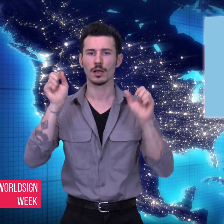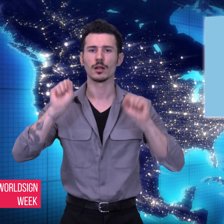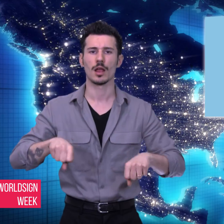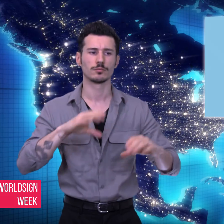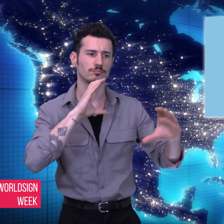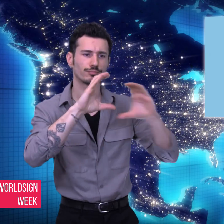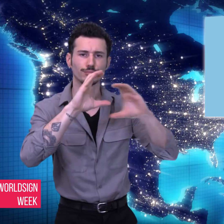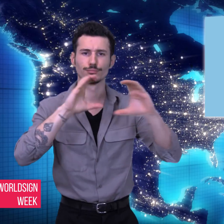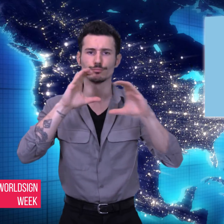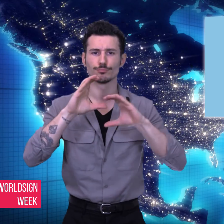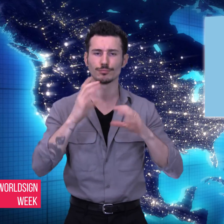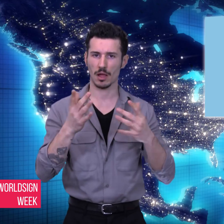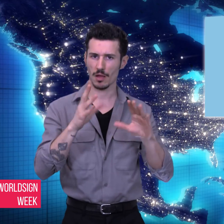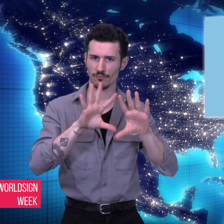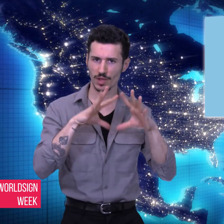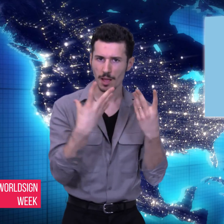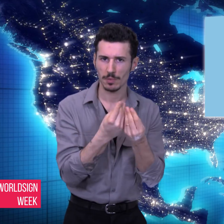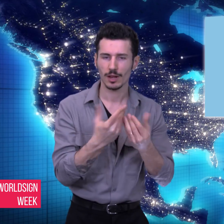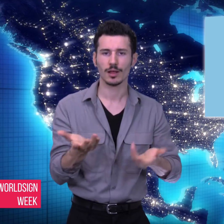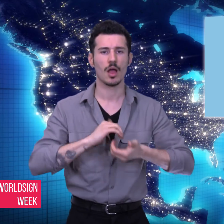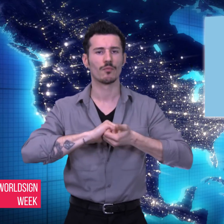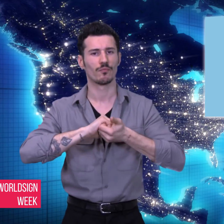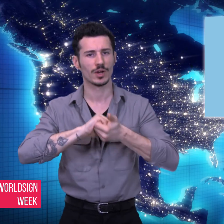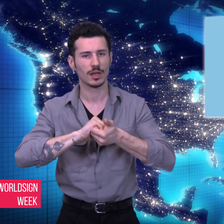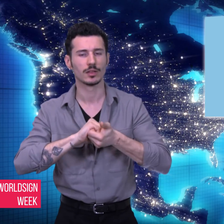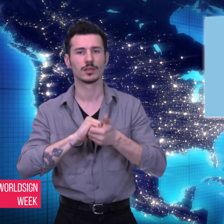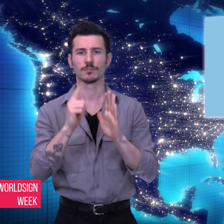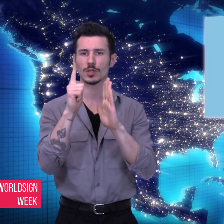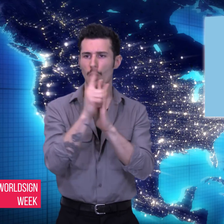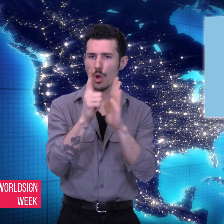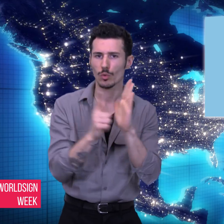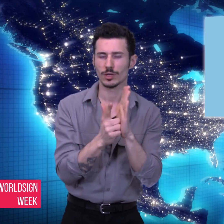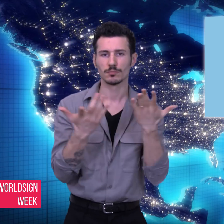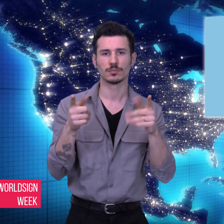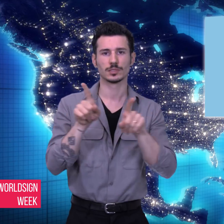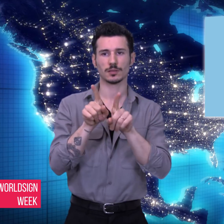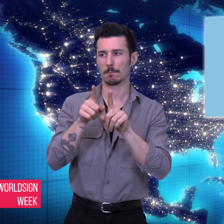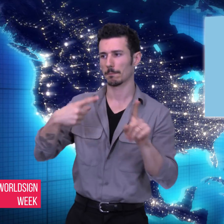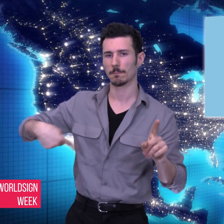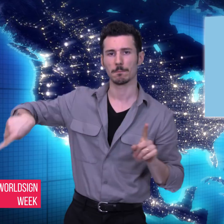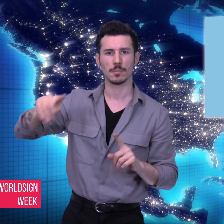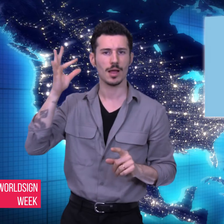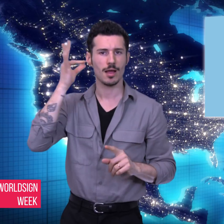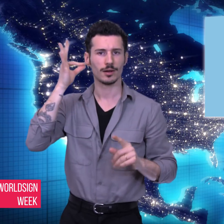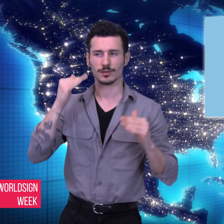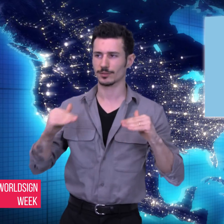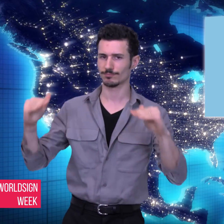friends and attorneys in exactly the same manner